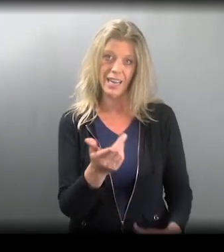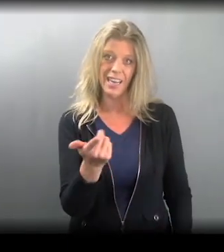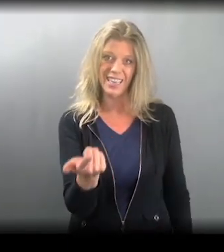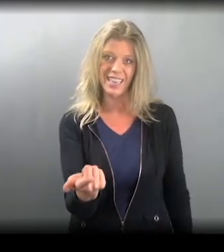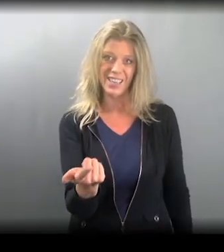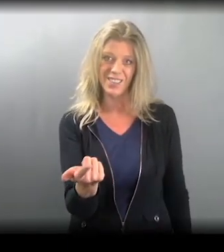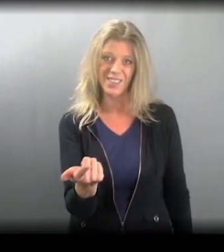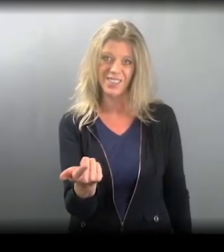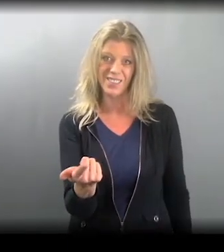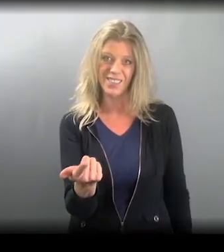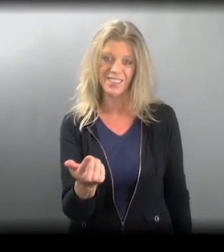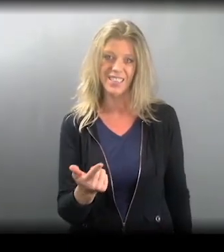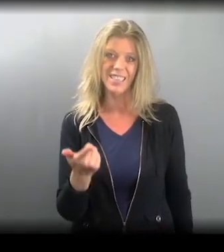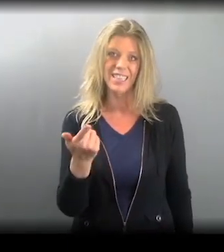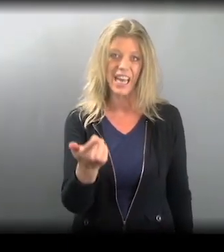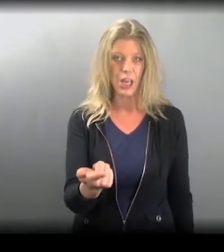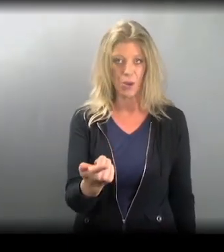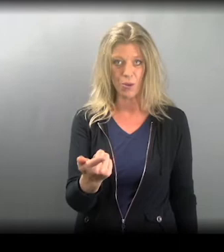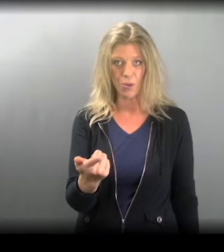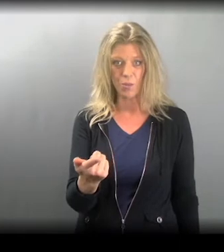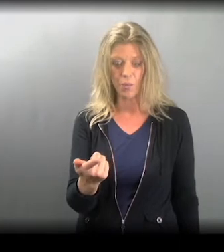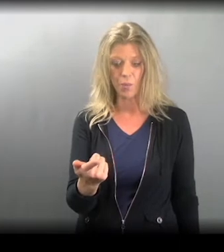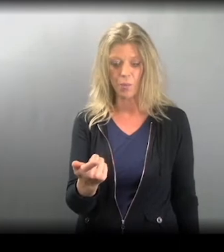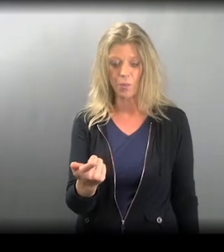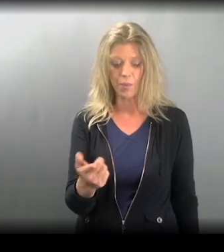YOU